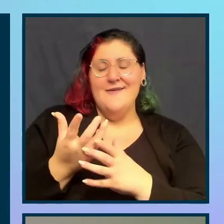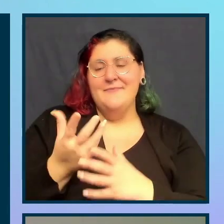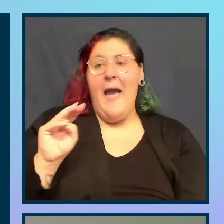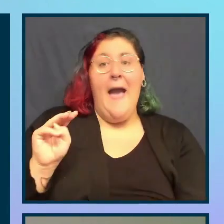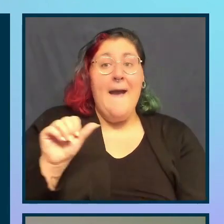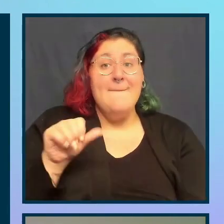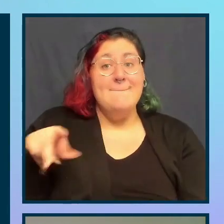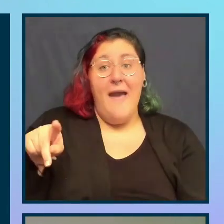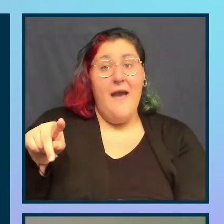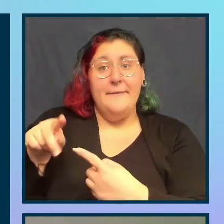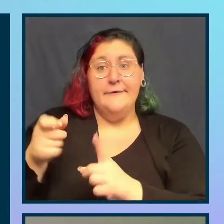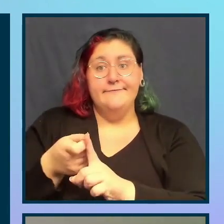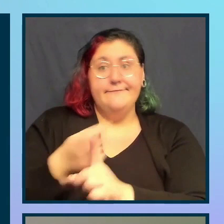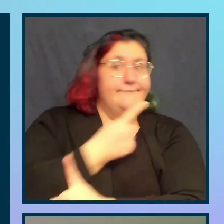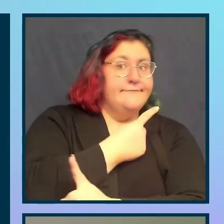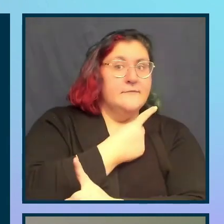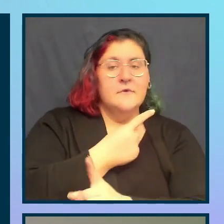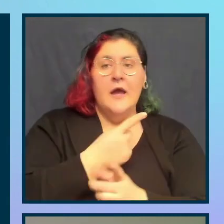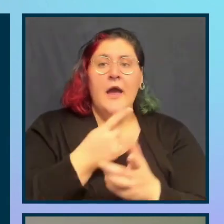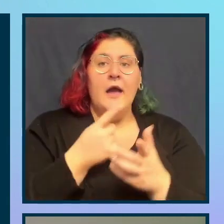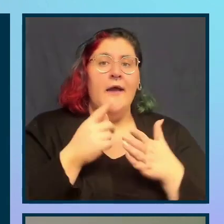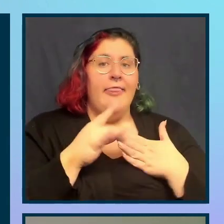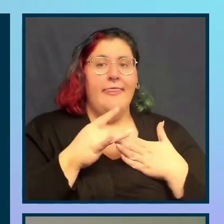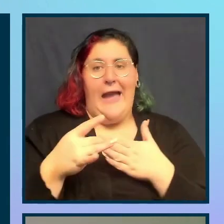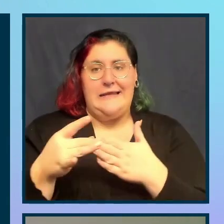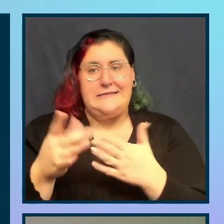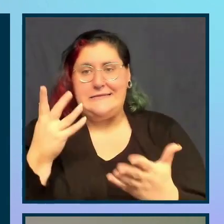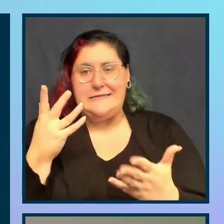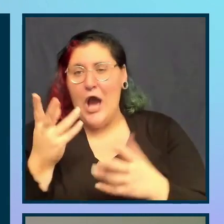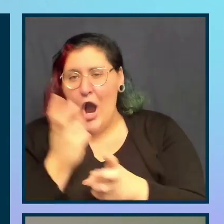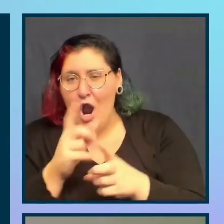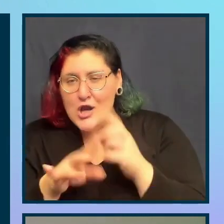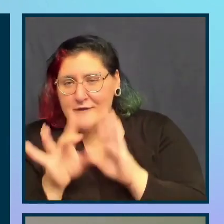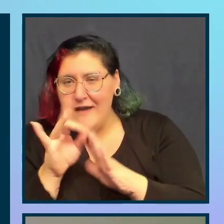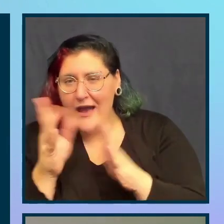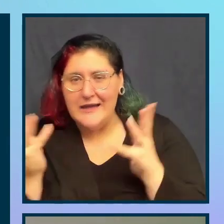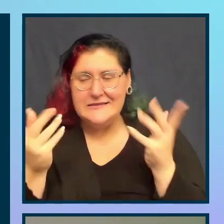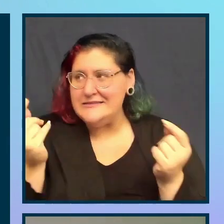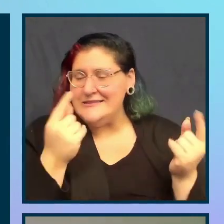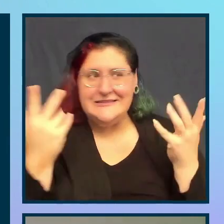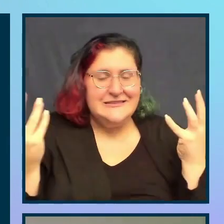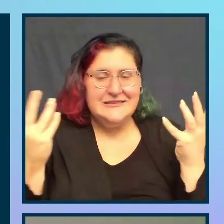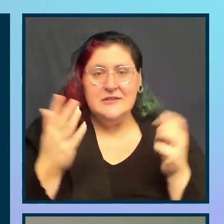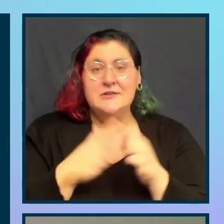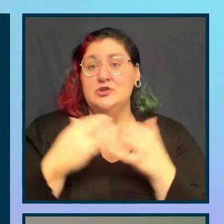the guidance starts to get sketchy and a little hard to find. And I have pictured a combobox or something that looks like a combobox,